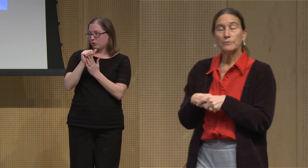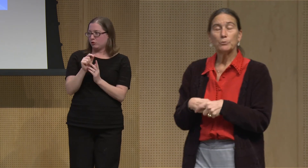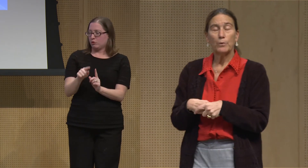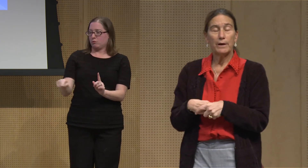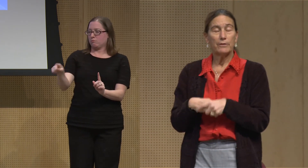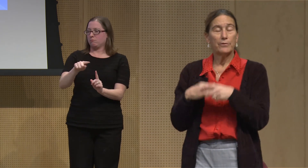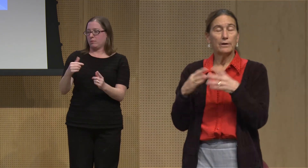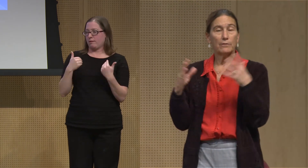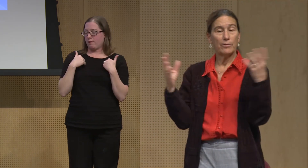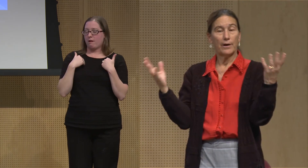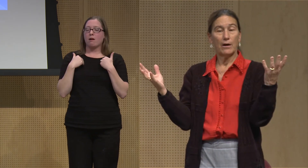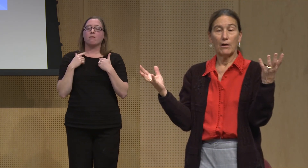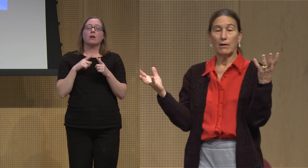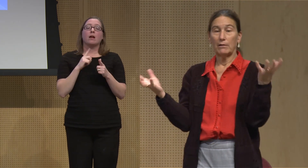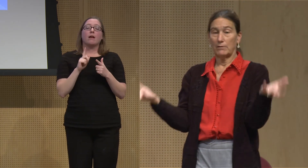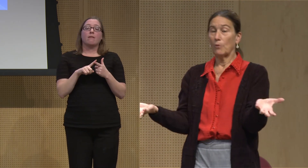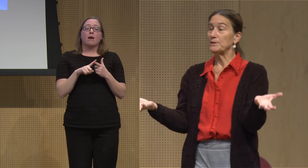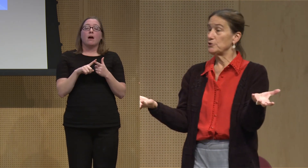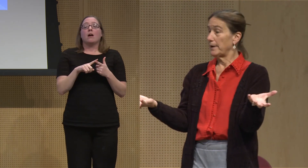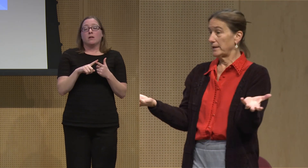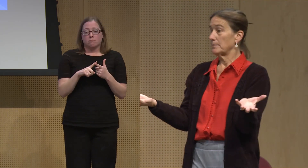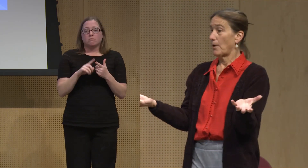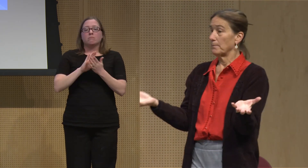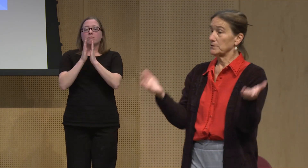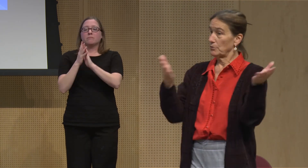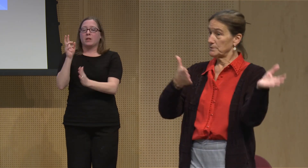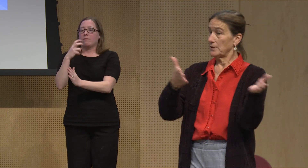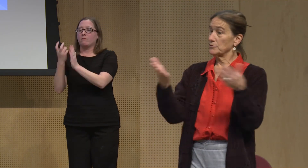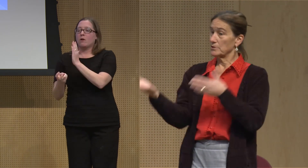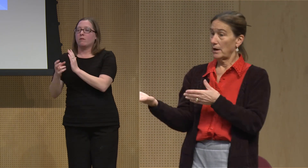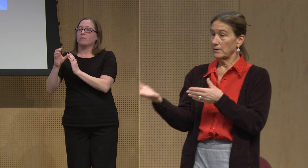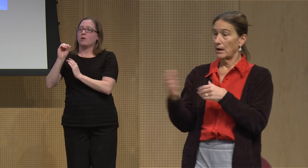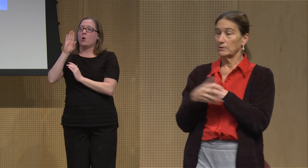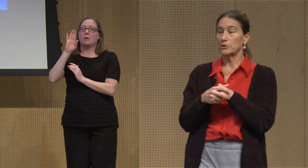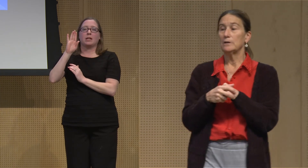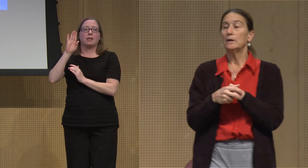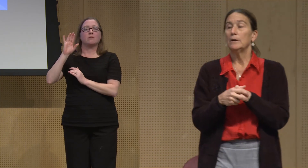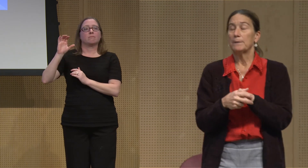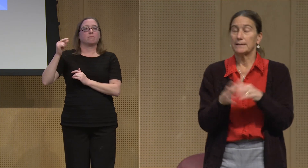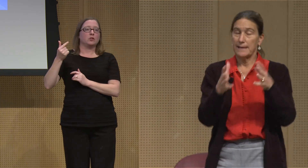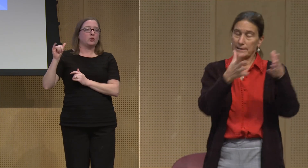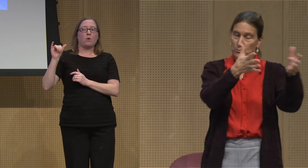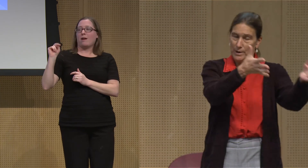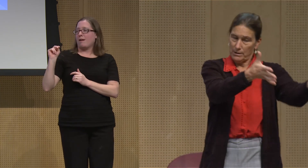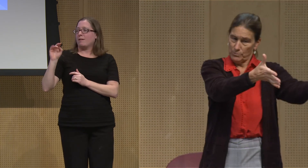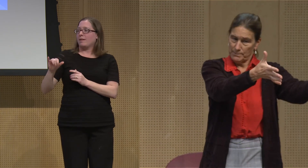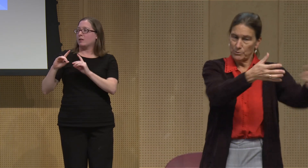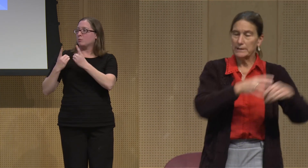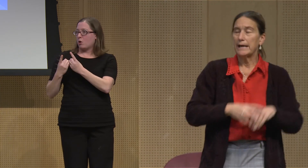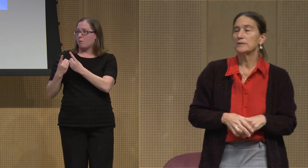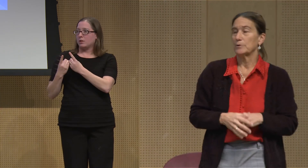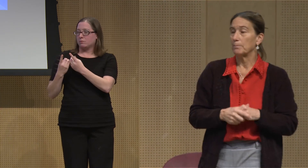WITH THE OBGYN DEPARTMENT, SO OBSTETRICS AND GYNECOLOGY, BECAUSE THAT'S WHERE WOMEN WHO HAD CANCER--